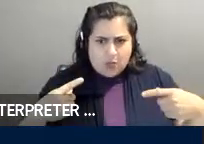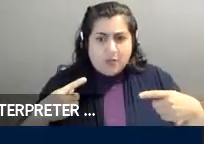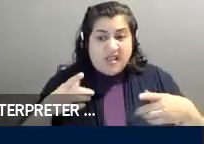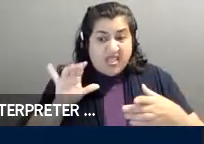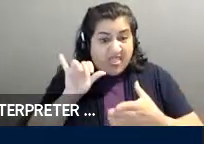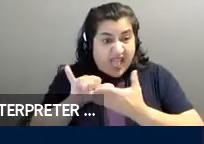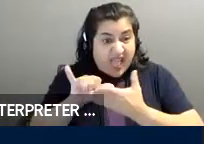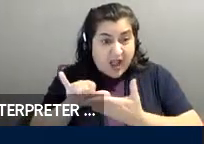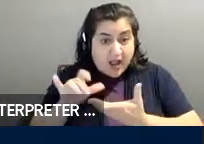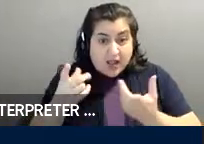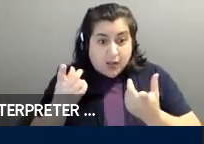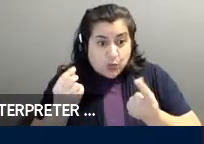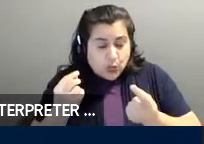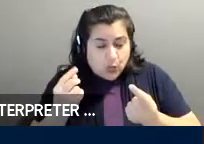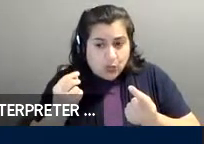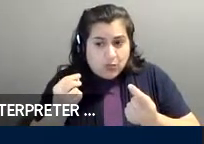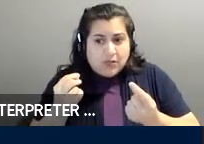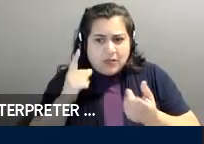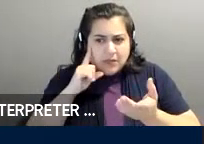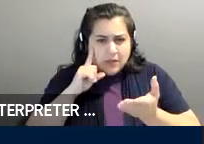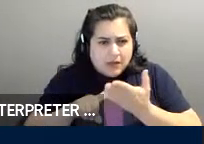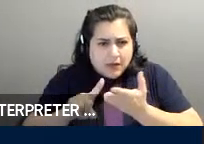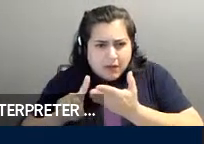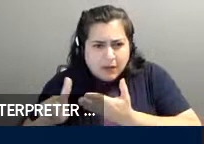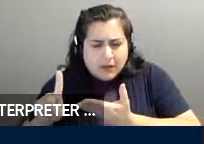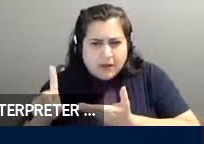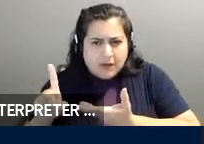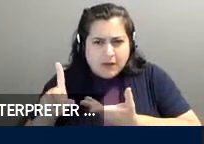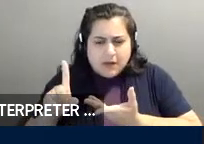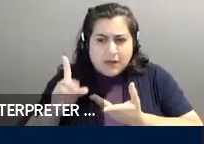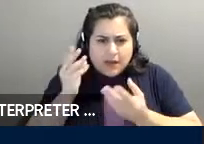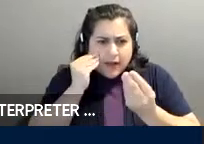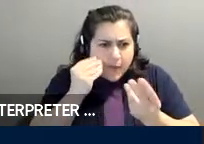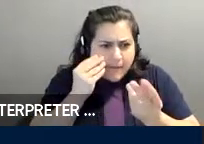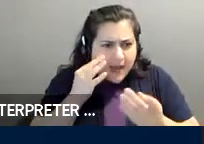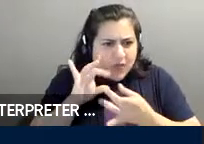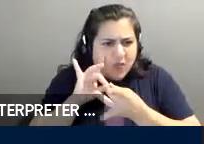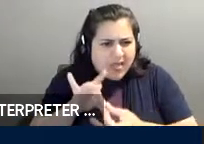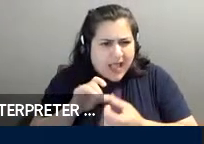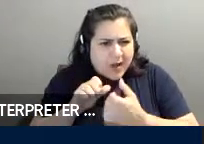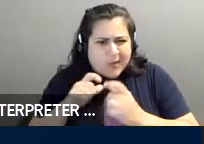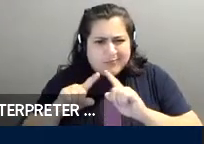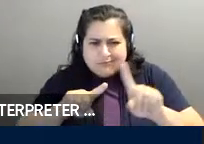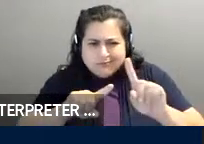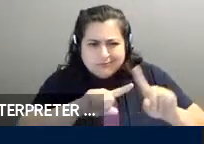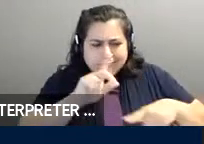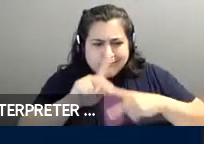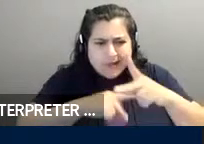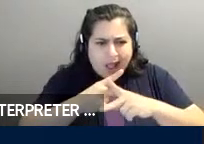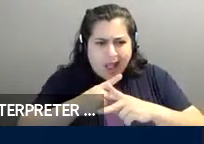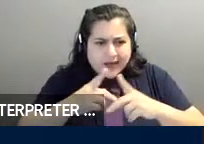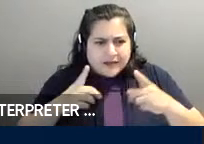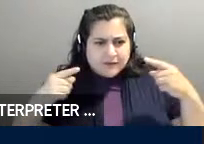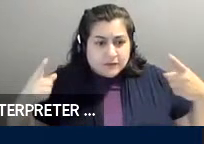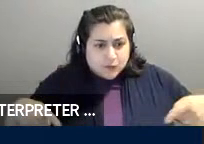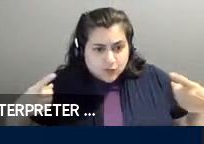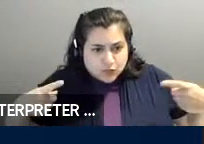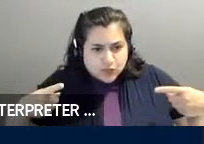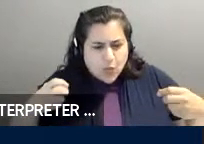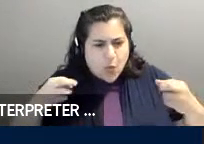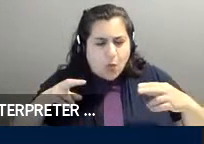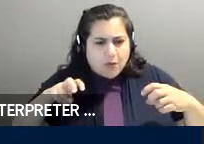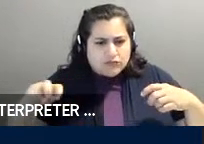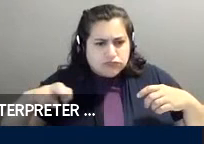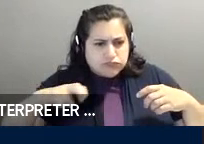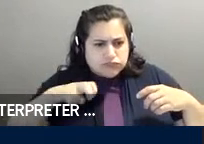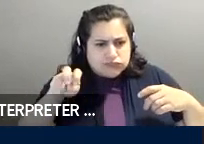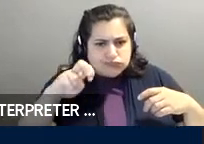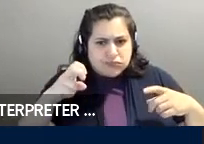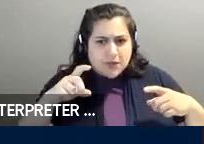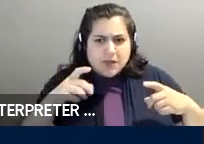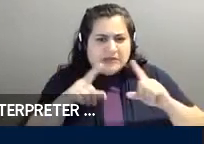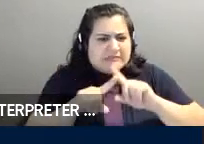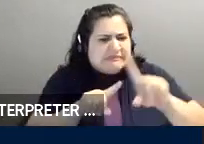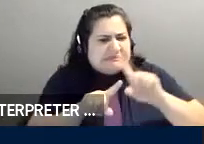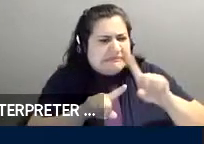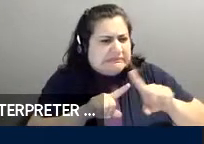data on various people who use wheelchairs, mobile, various weights, and it also -- researchers